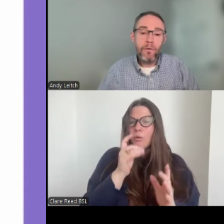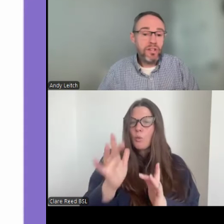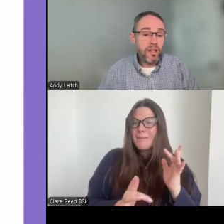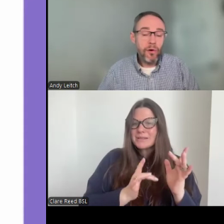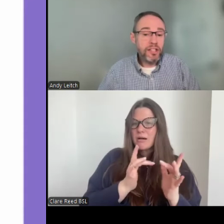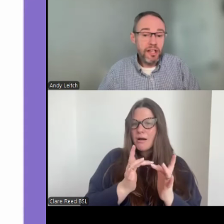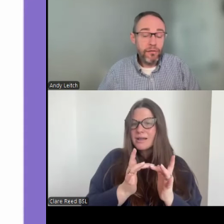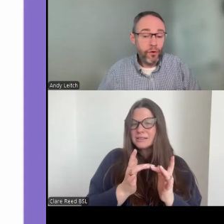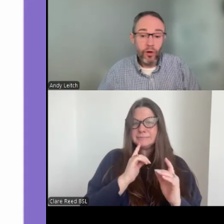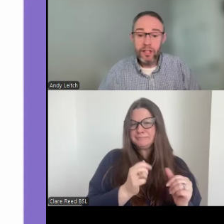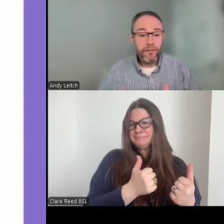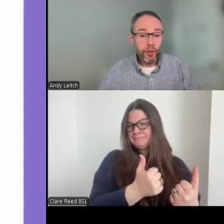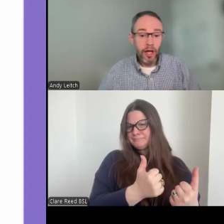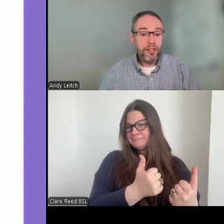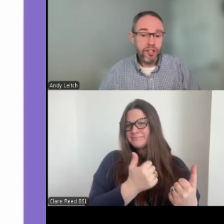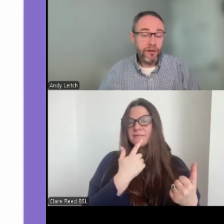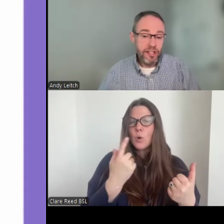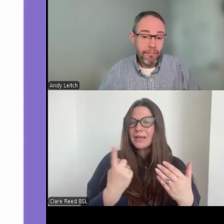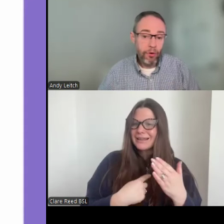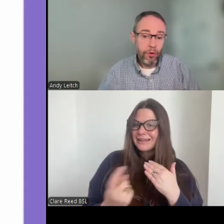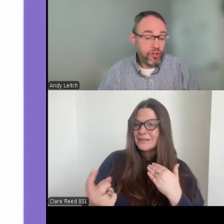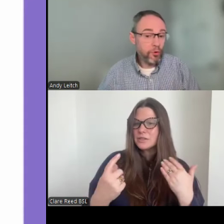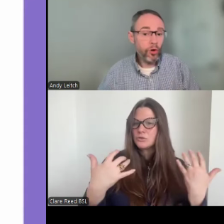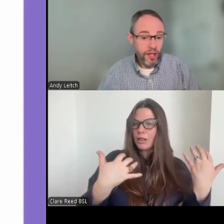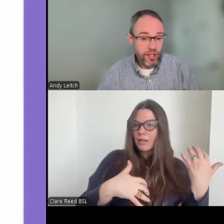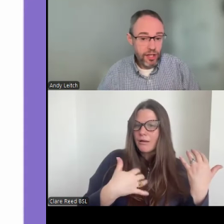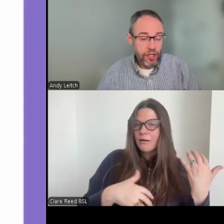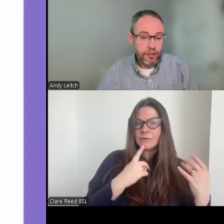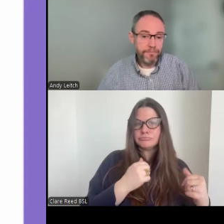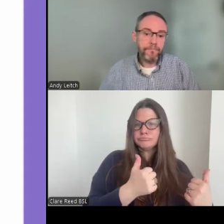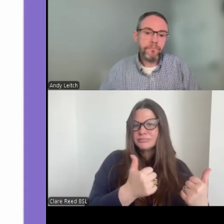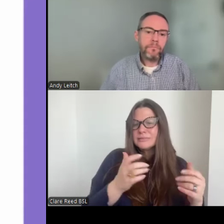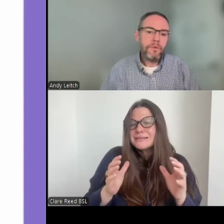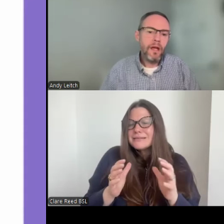I would say they're ideal for individual artists, for example, or small organizations,